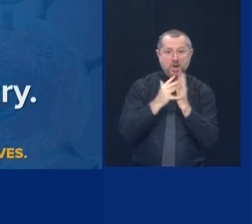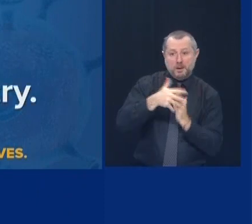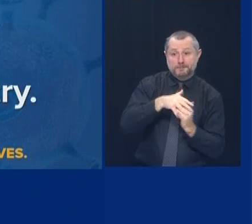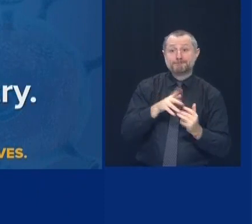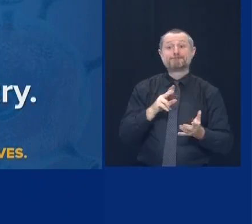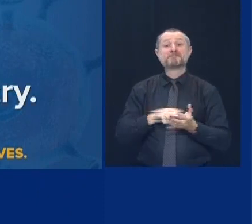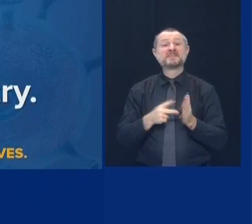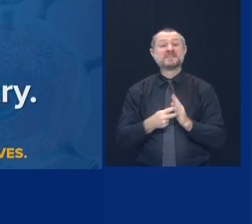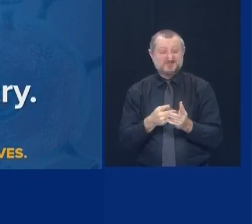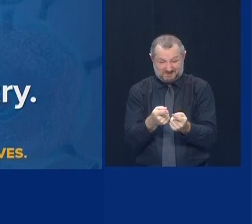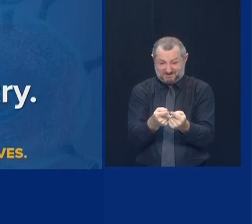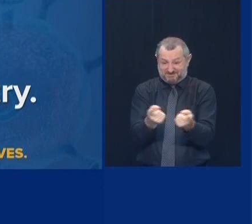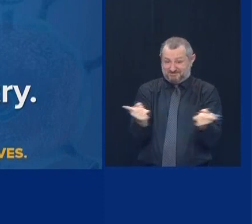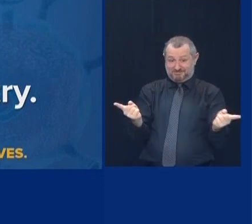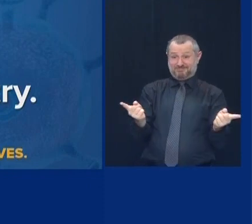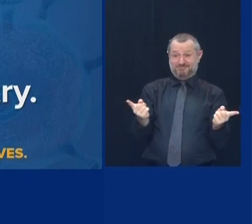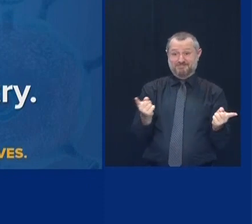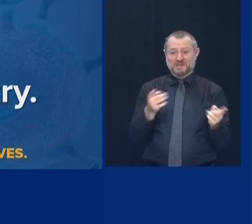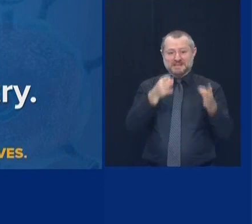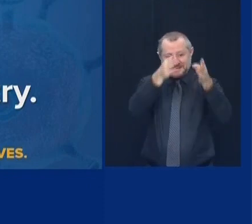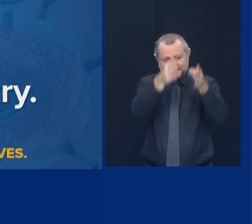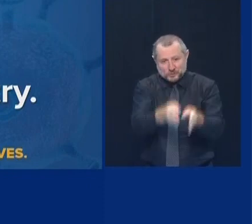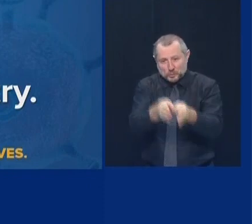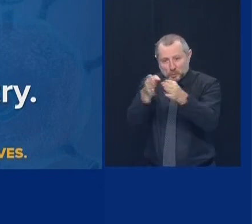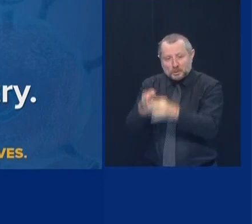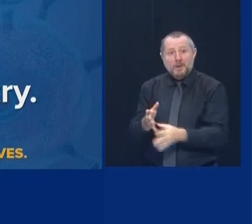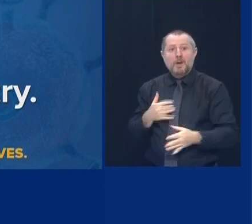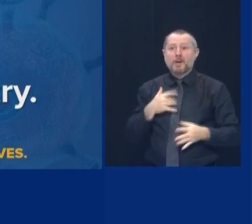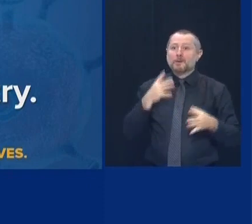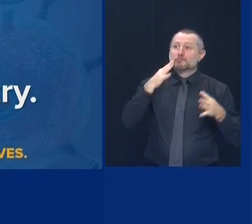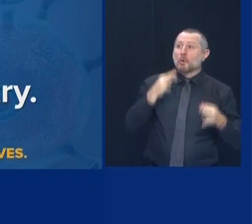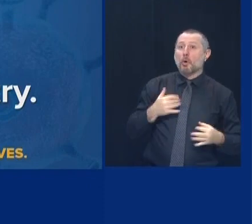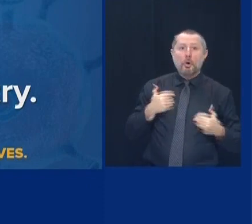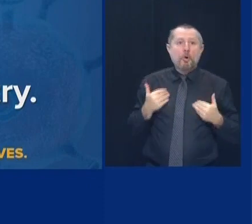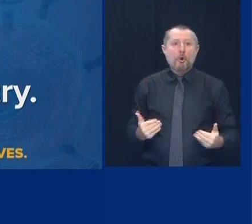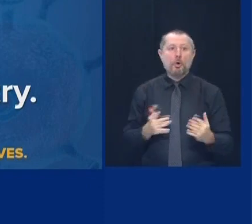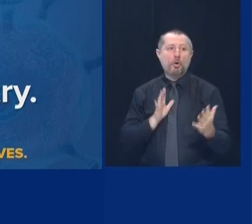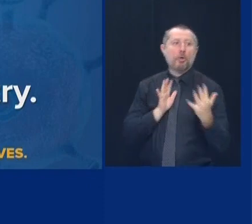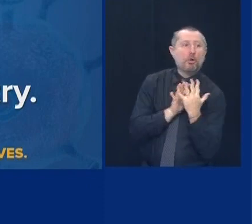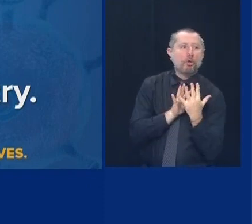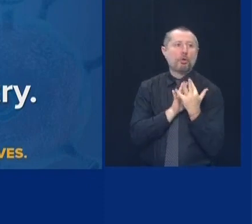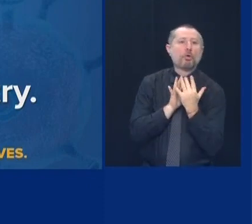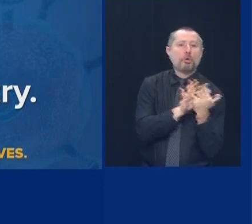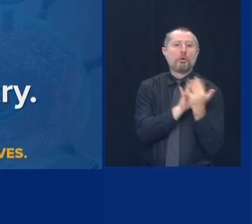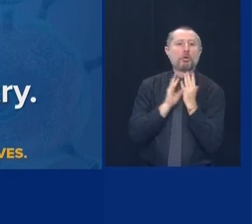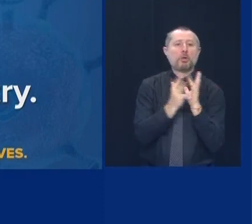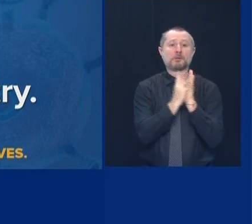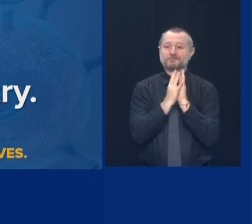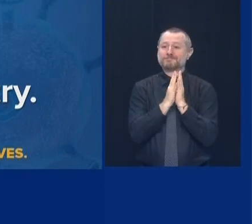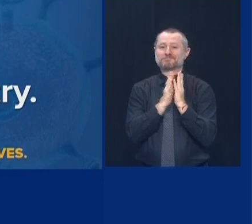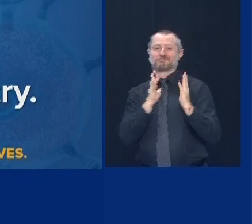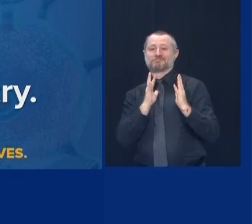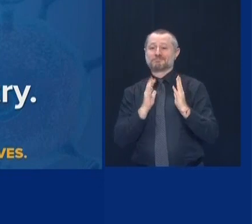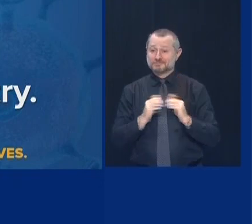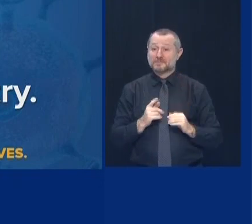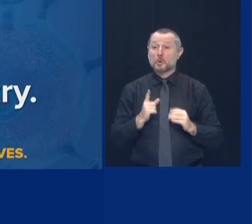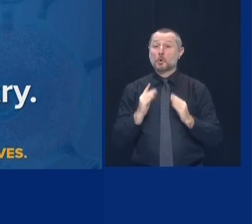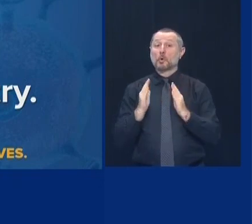IT IS A FUNCTION OF SOCIAL BEHAVIOR DURING THIS PERIOD. IT IS UP TOe1 INDIVIDUALS AND IT